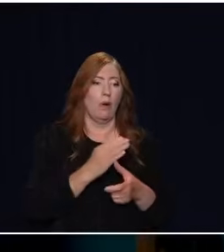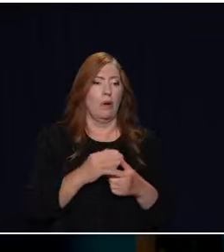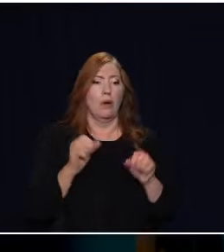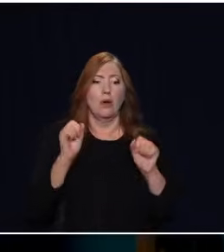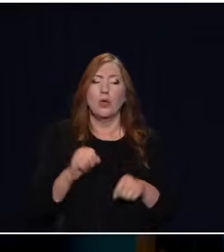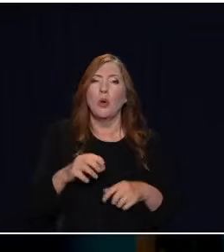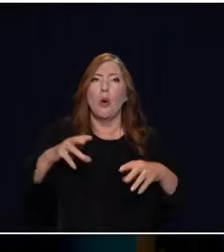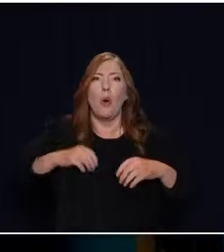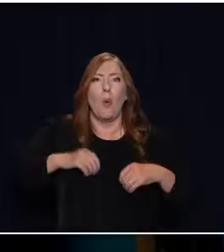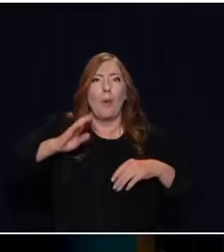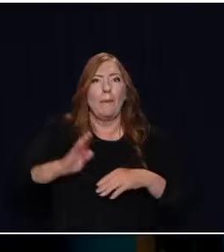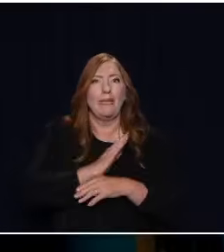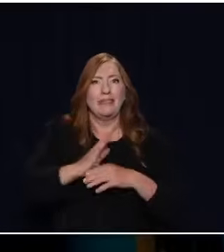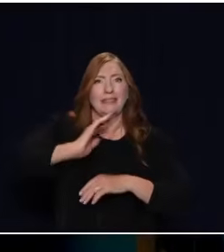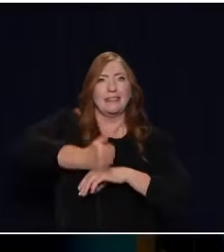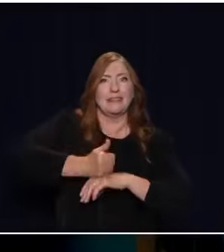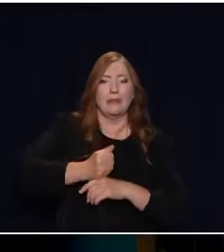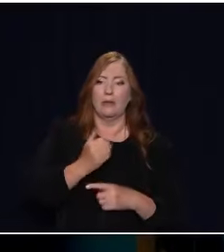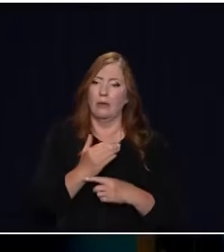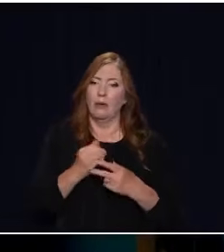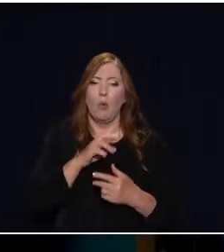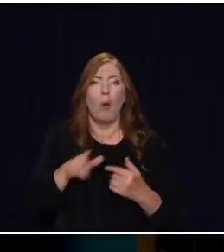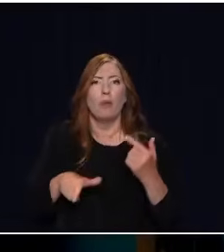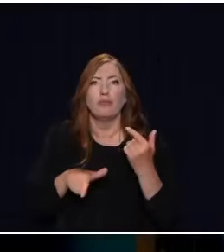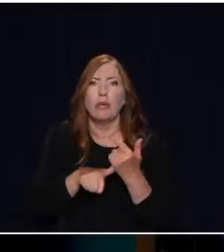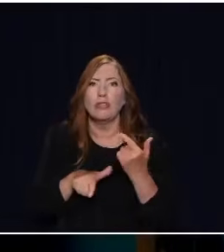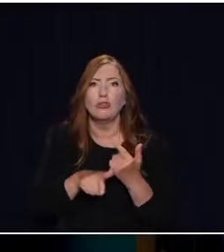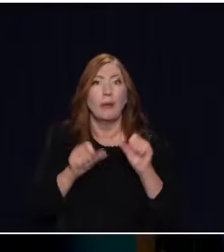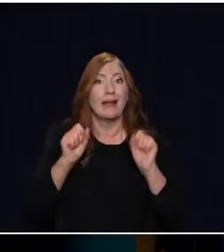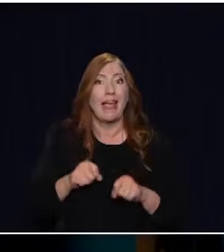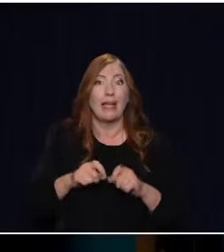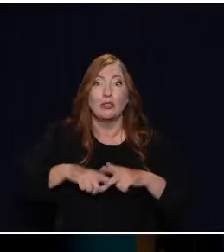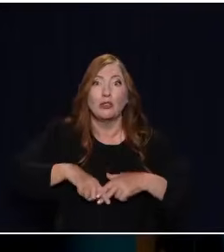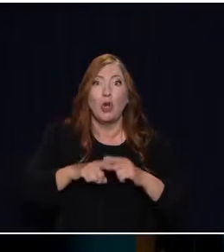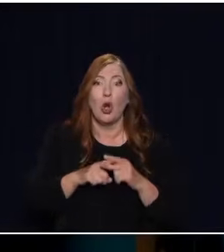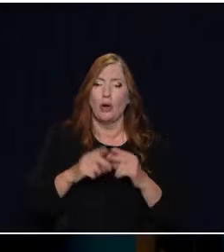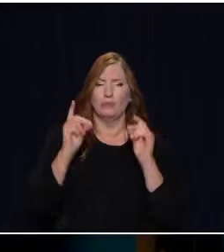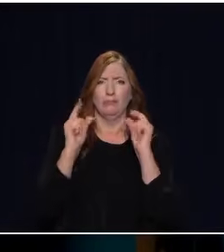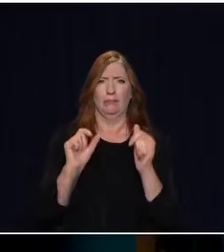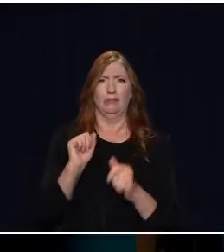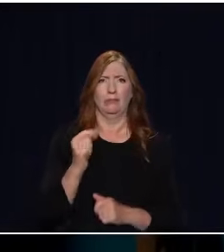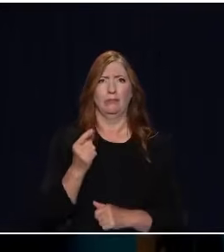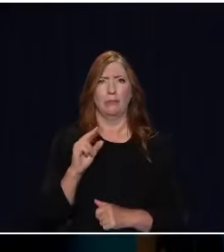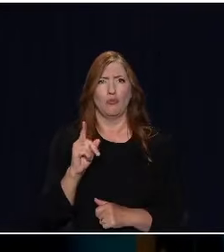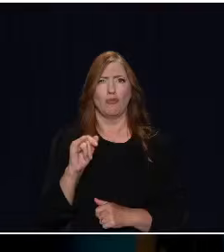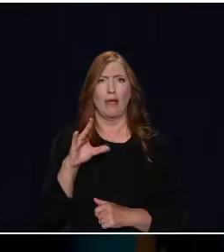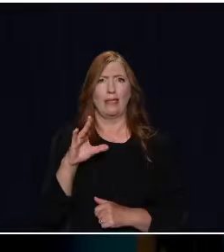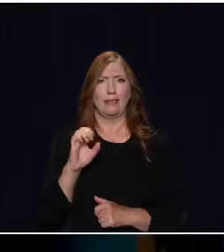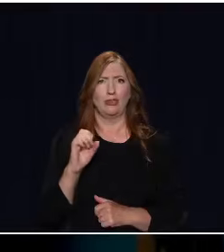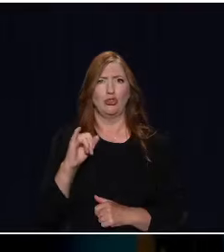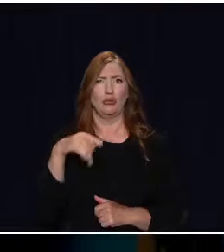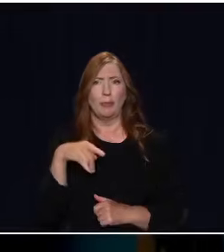WHETHER IT IS THROUGH ATTENDING COLLEGE OR ENTREPRENEURSHIP AND